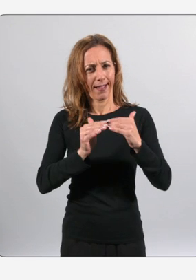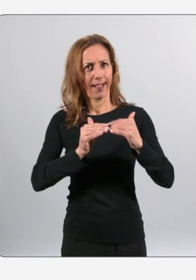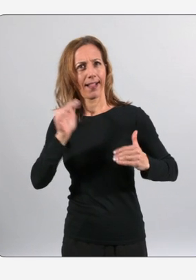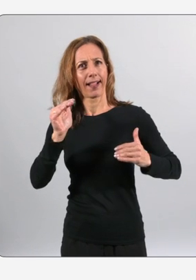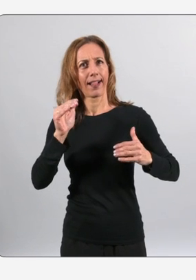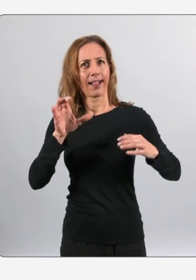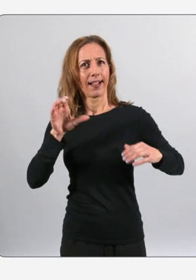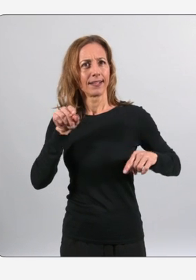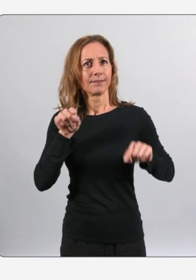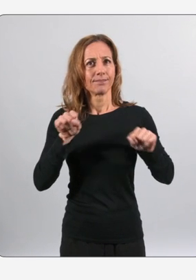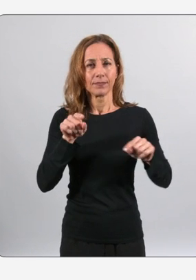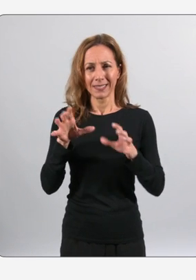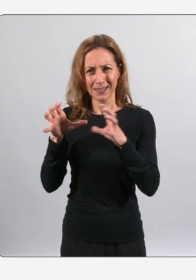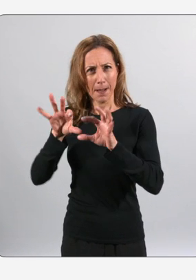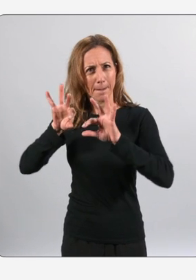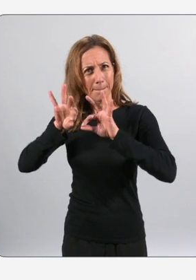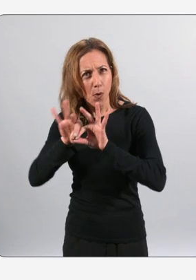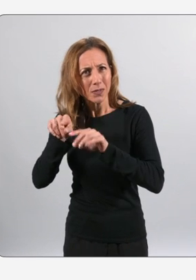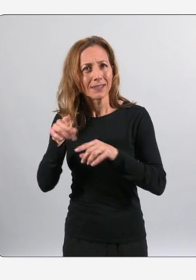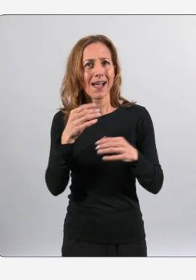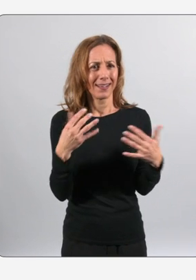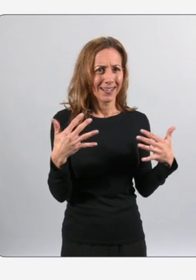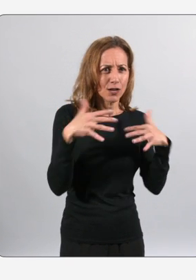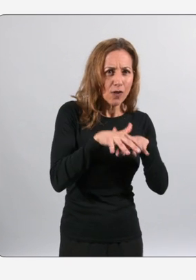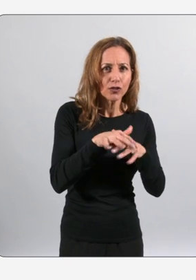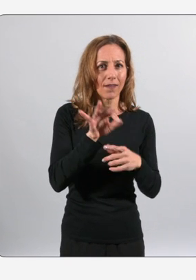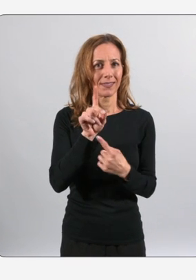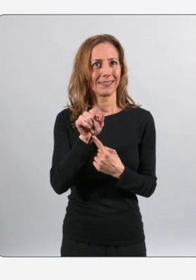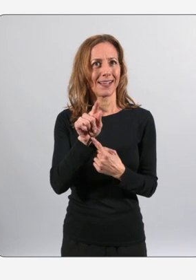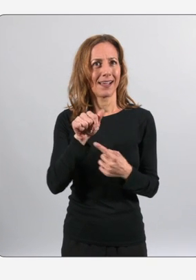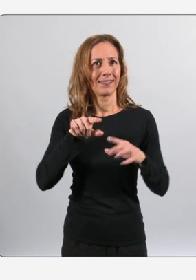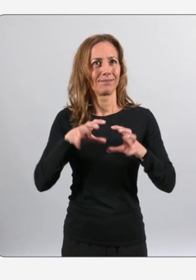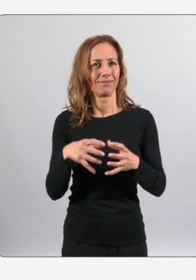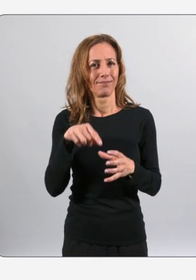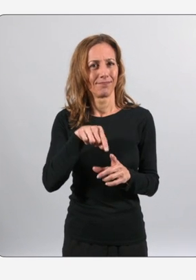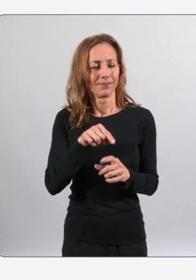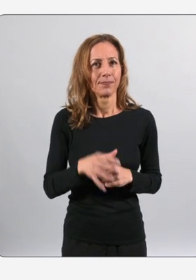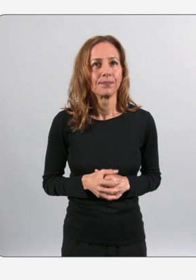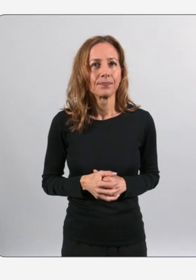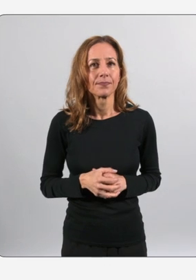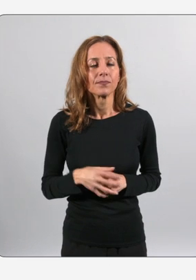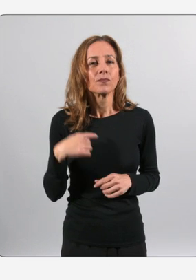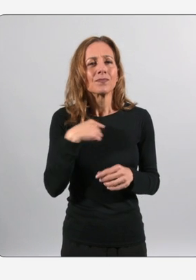and the integration of first party data. We are simplifying the way you manage your first party data